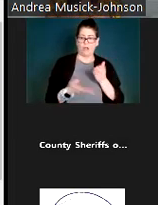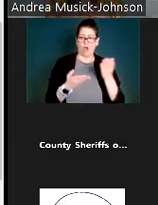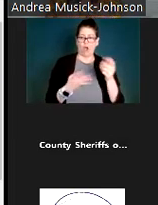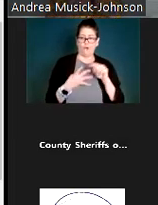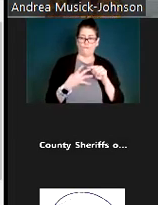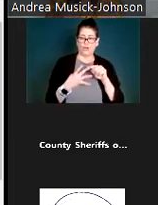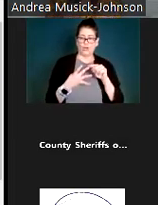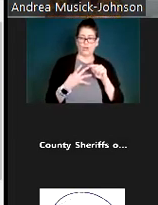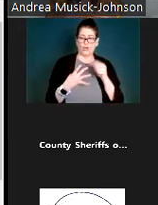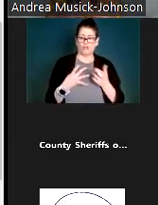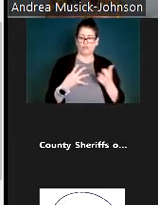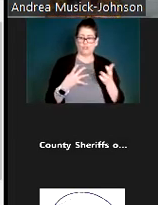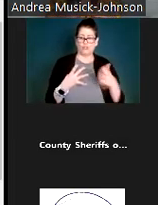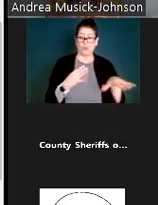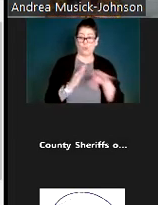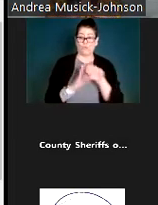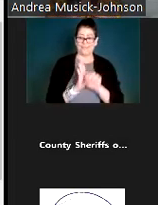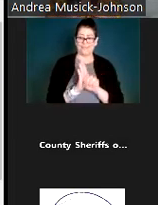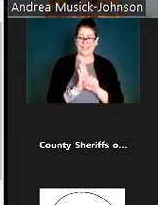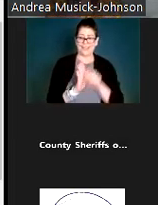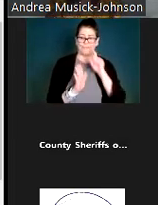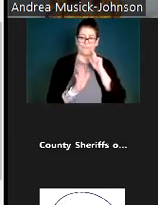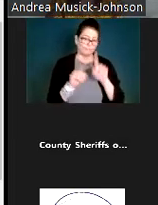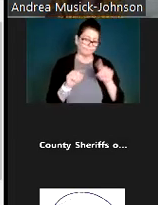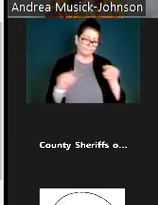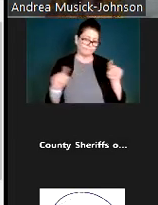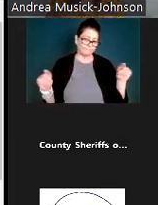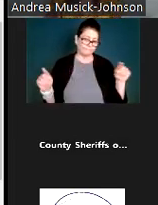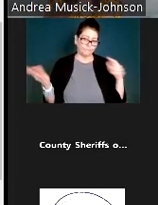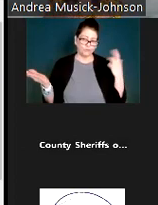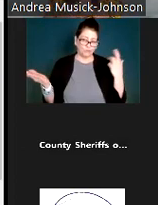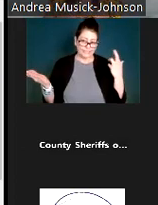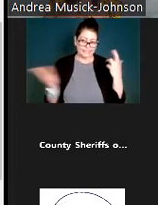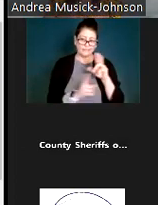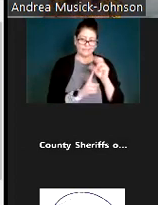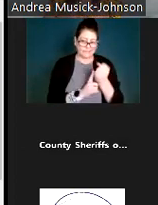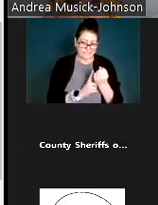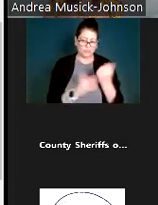throughout the state for various reasons or situations that people are going through.